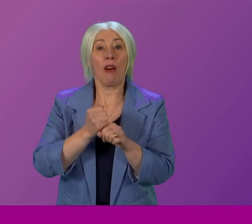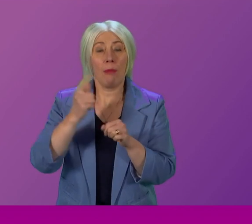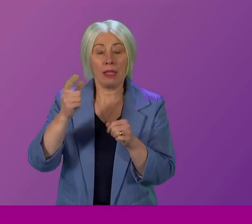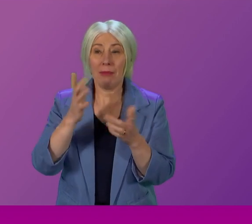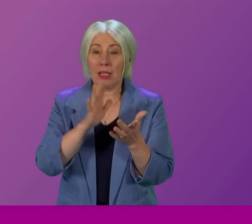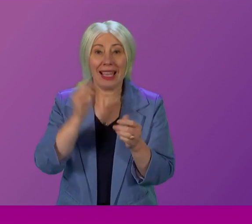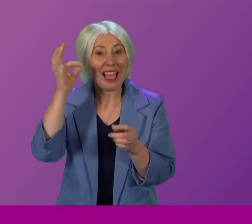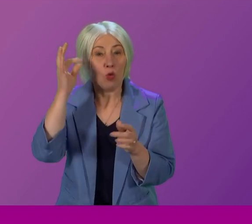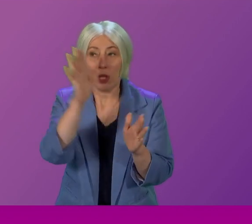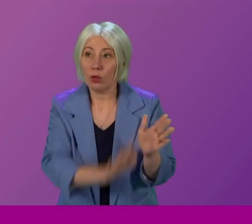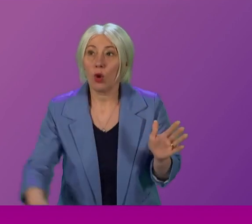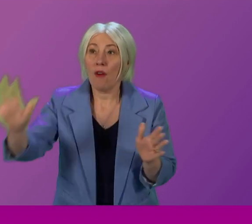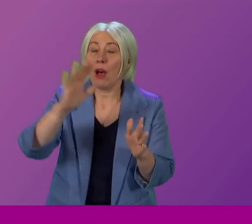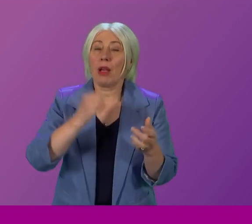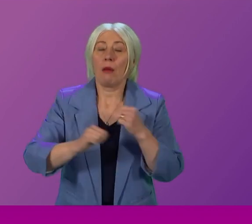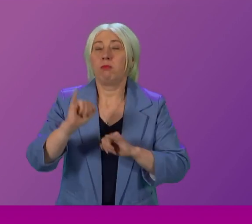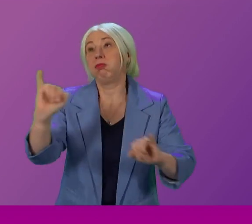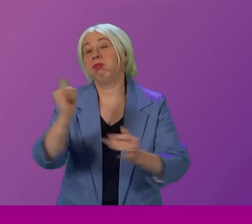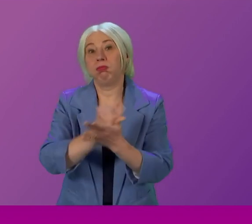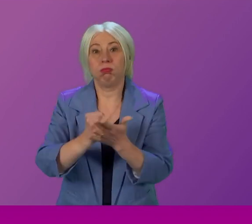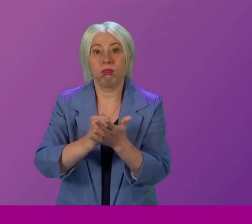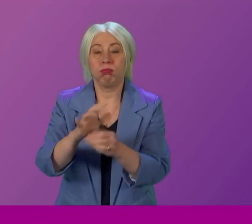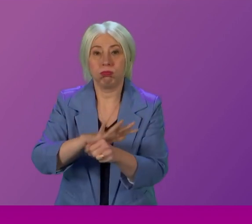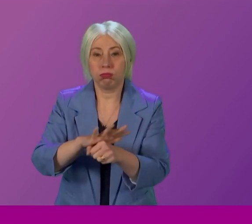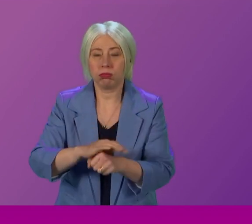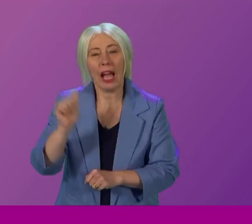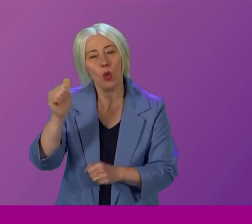breadth of Scotland in a dire position. Despite what Nicola Sturgeon claims,